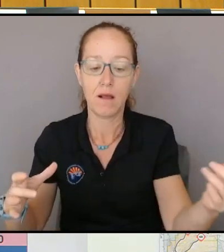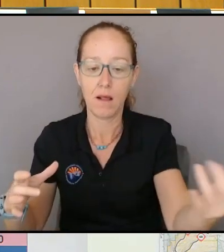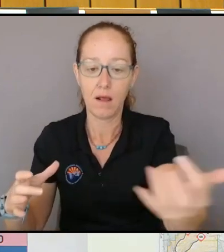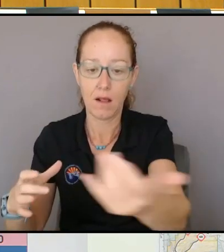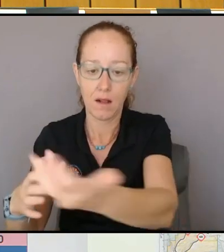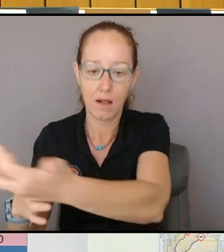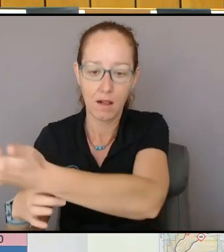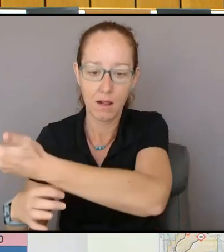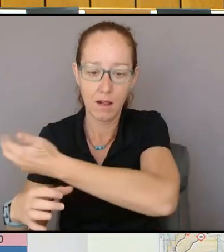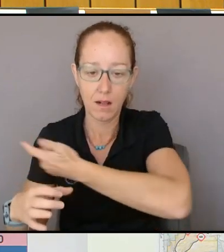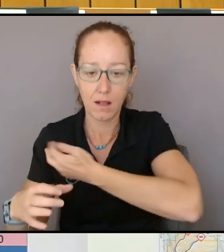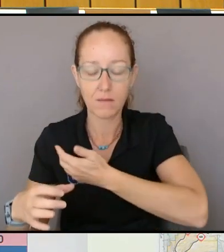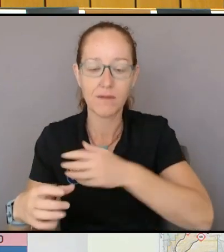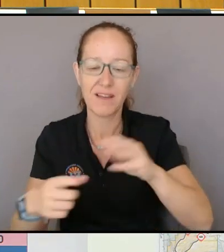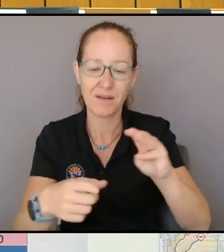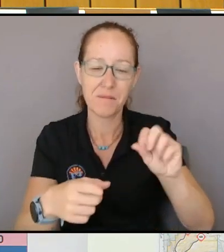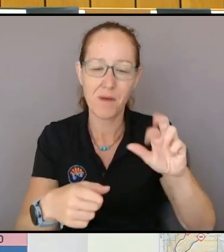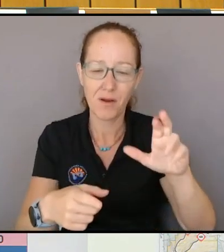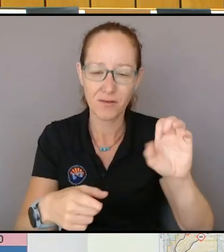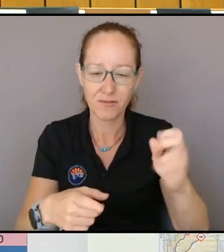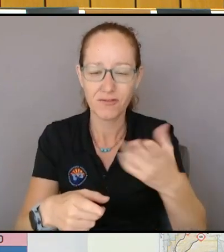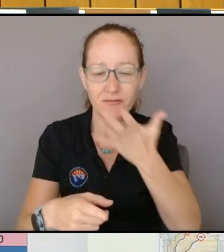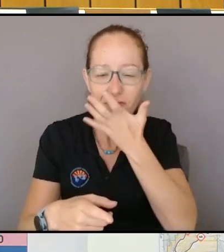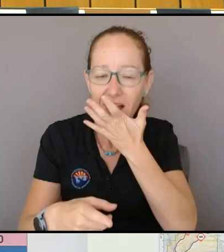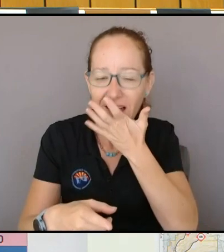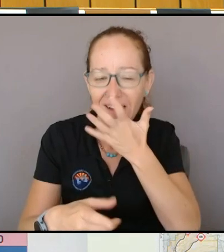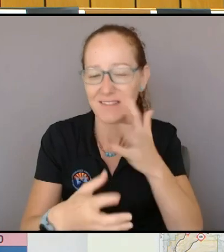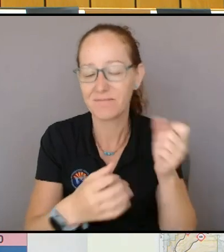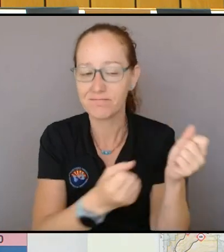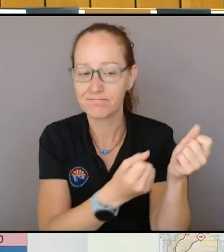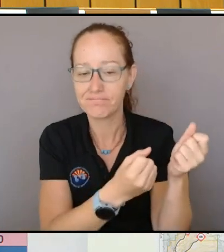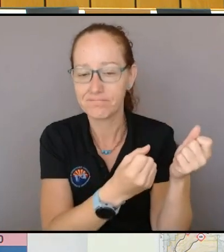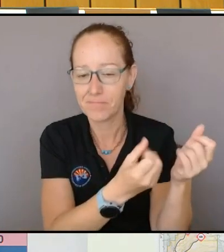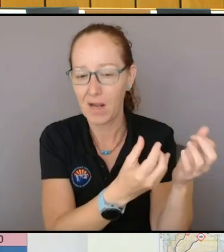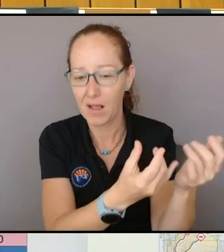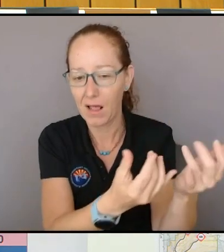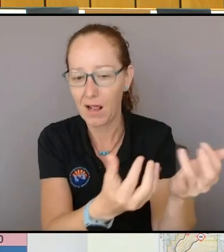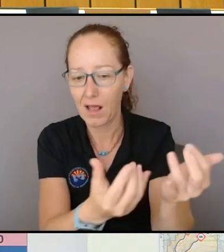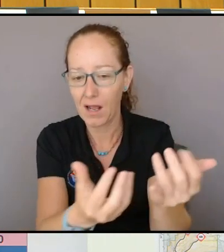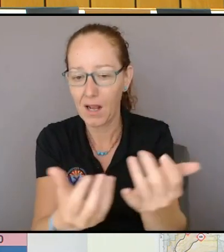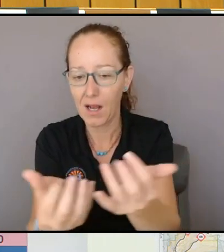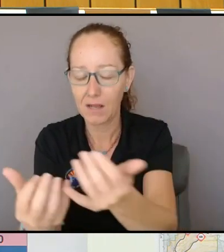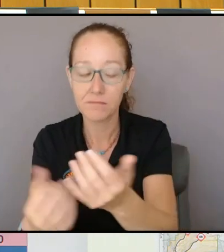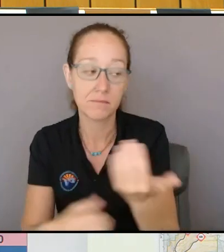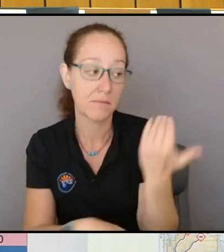marsh area and you know, when we could see through the smoke last night, there wasn't a lot of activity up in that